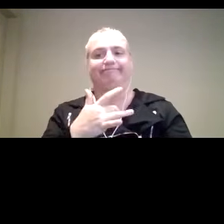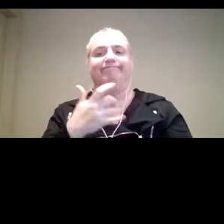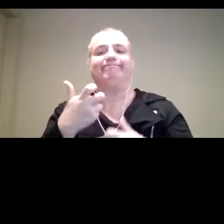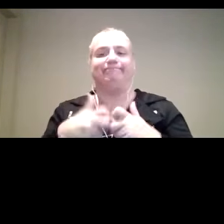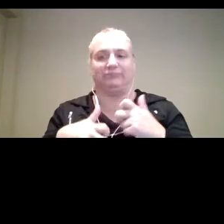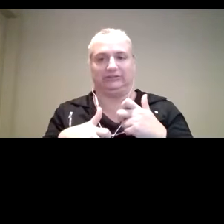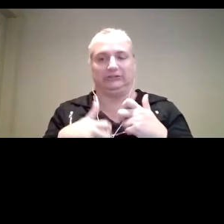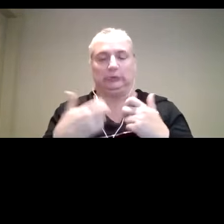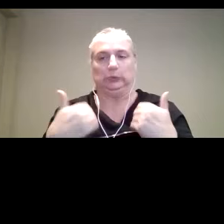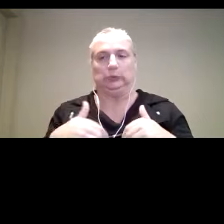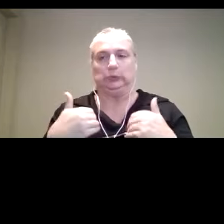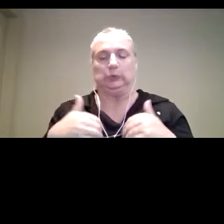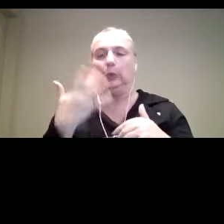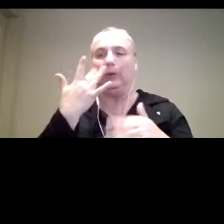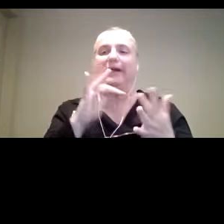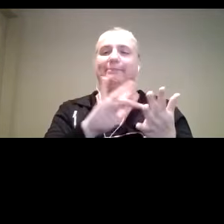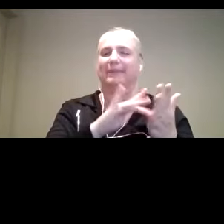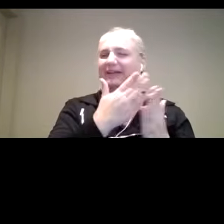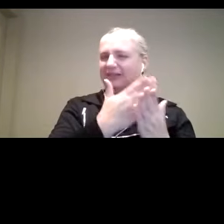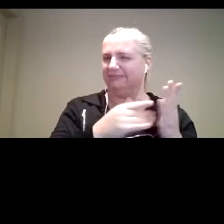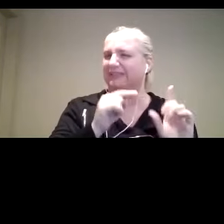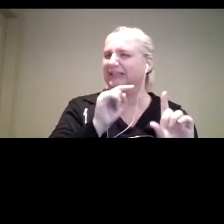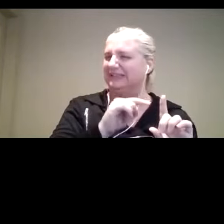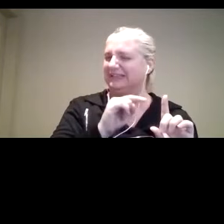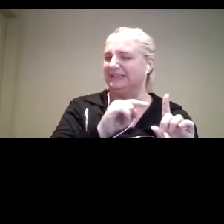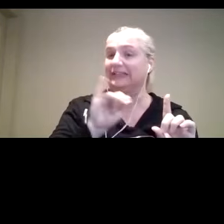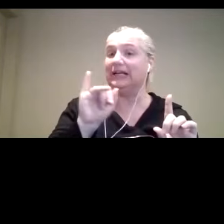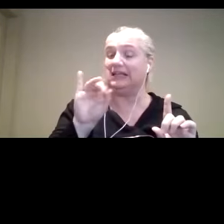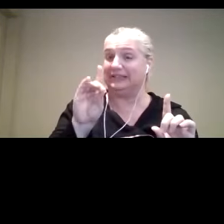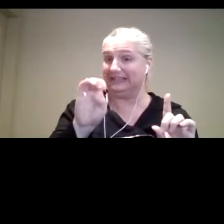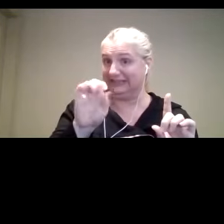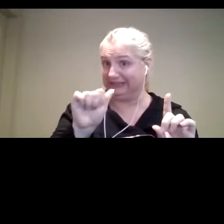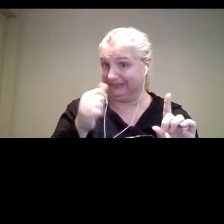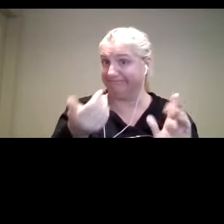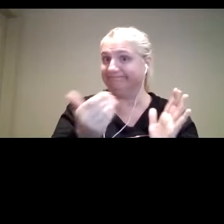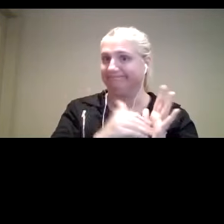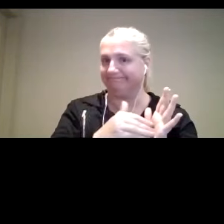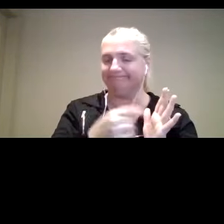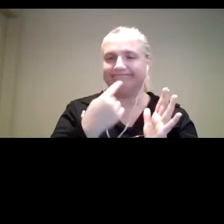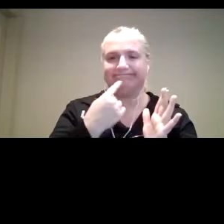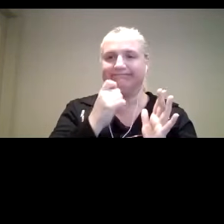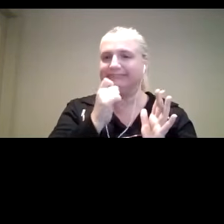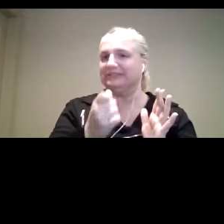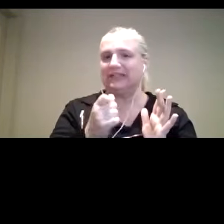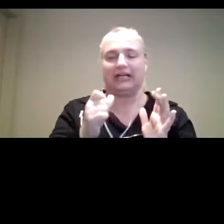because of the medical piece. The IDEA, again, I said it's not totally clear,